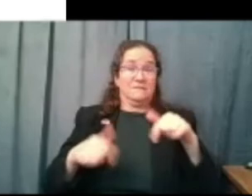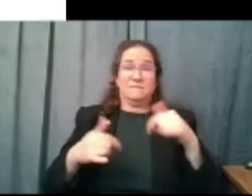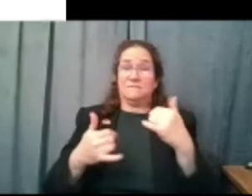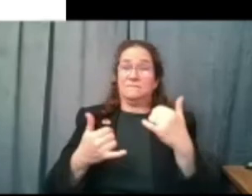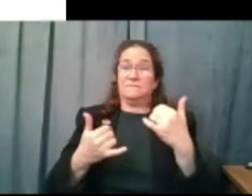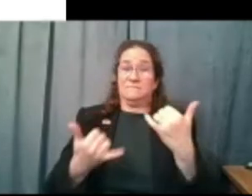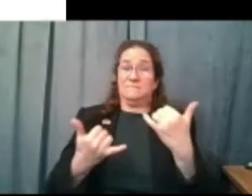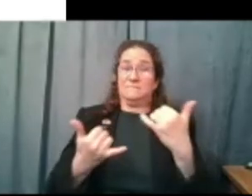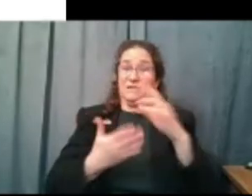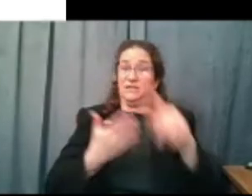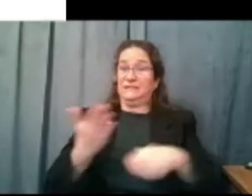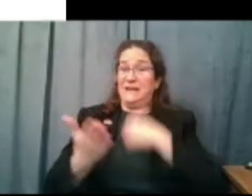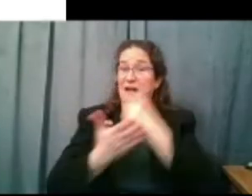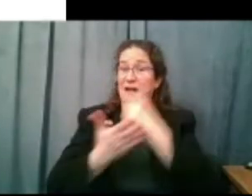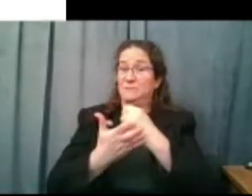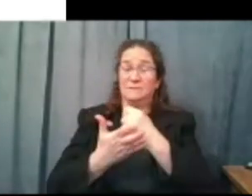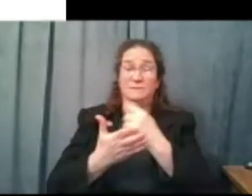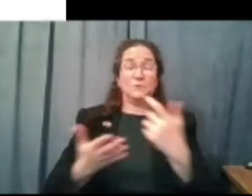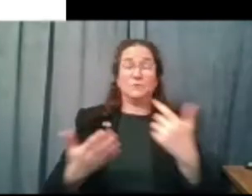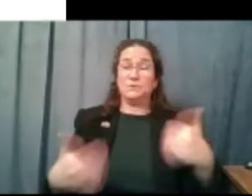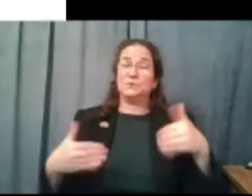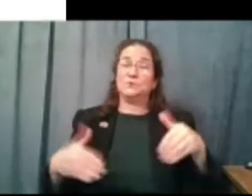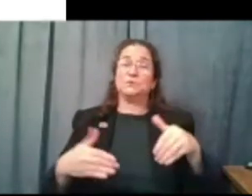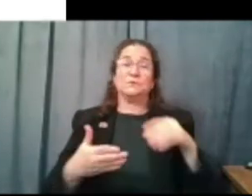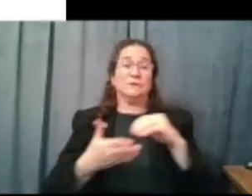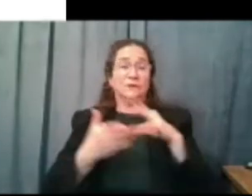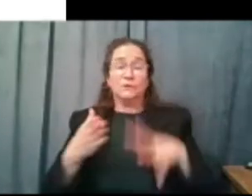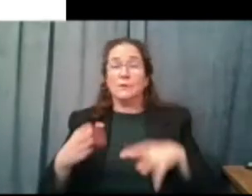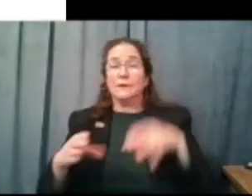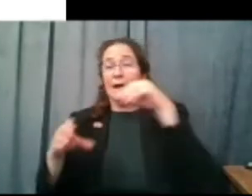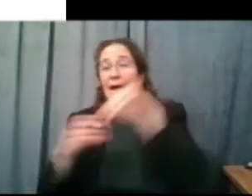where students are maybe in school, at school,